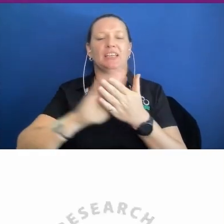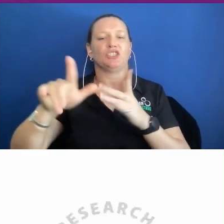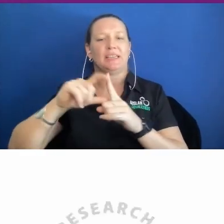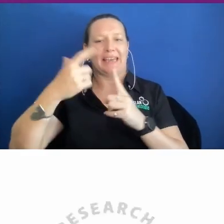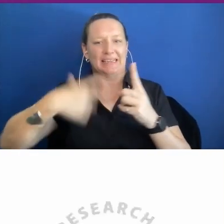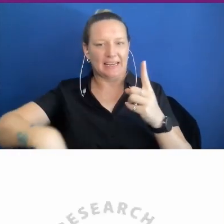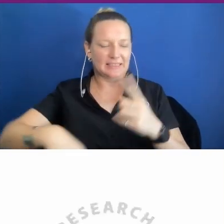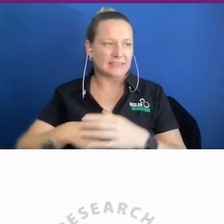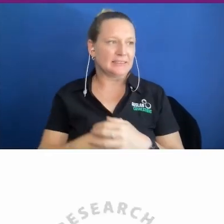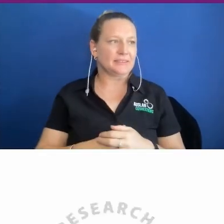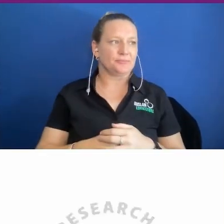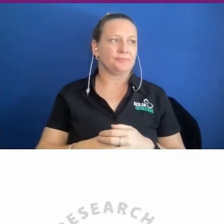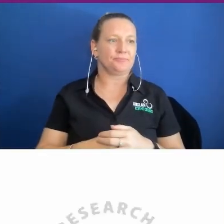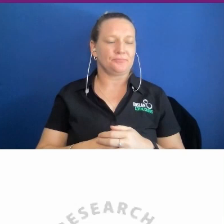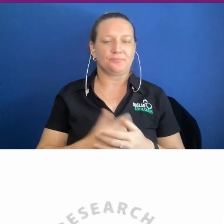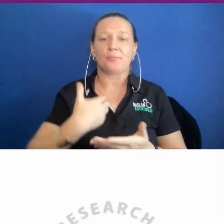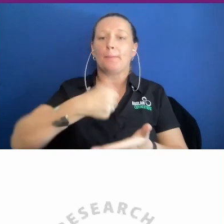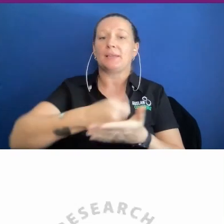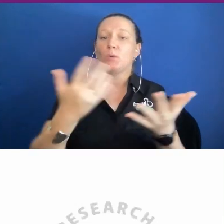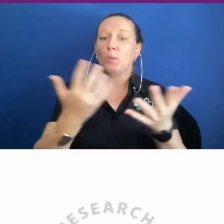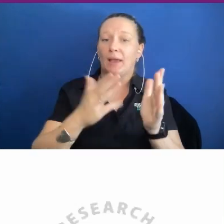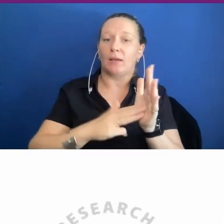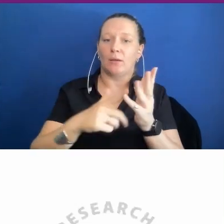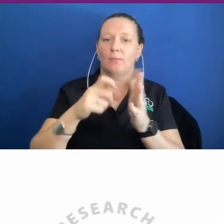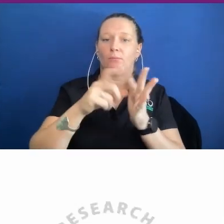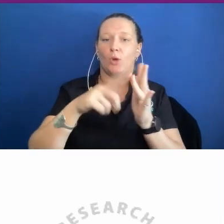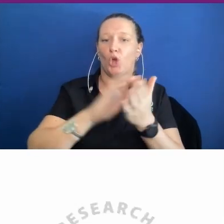I'm based at the Murdoch Children's Research Institute within the Center of Research